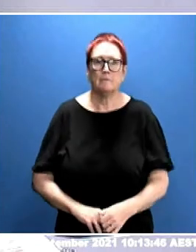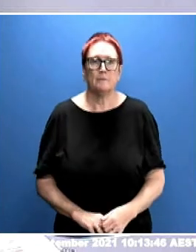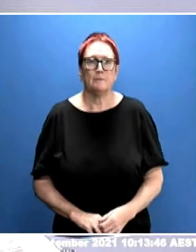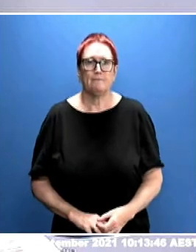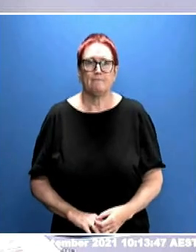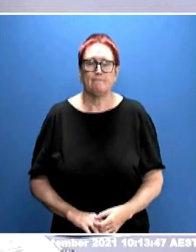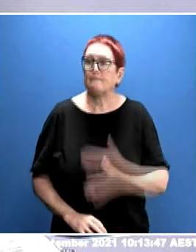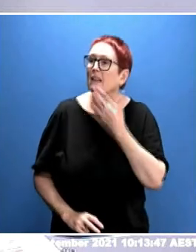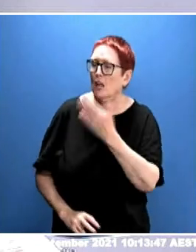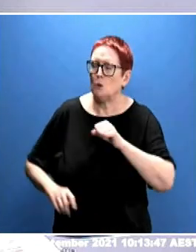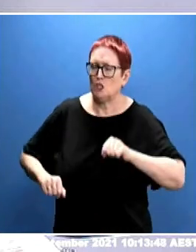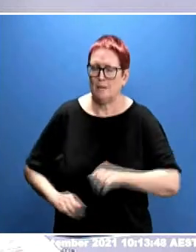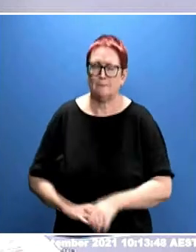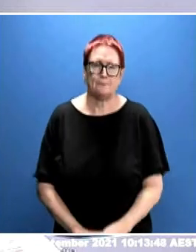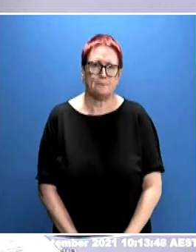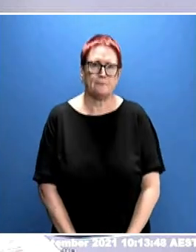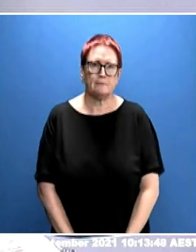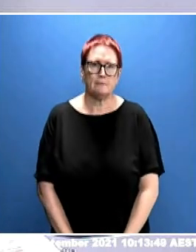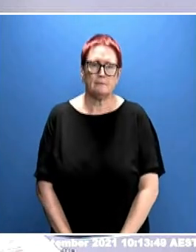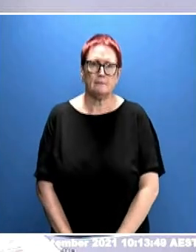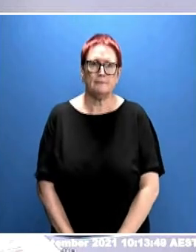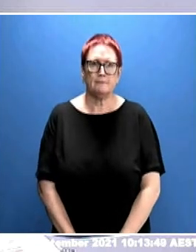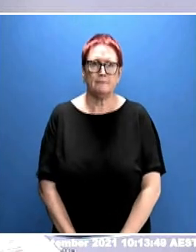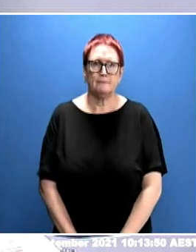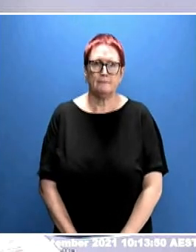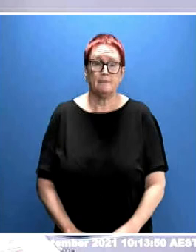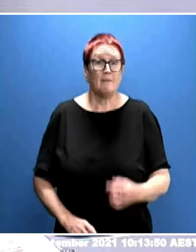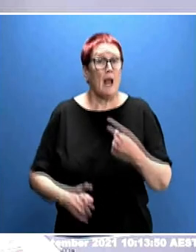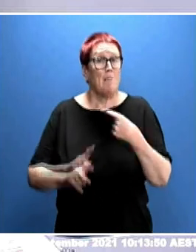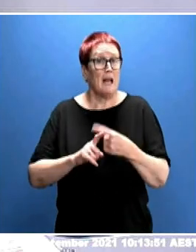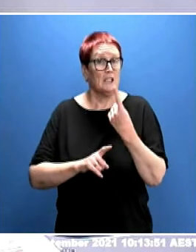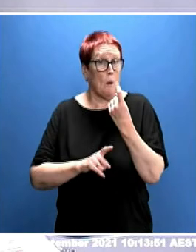Thank you, Chair. We've also raised --- and this is one of the unsatisfactory things --- is that